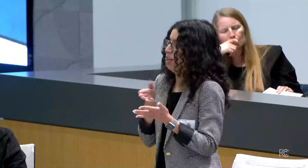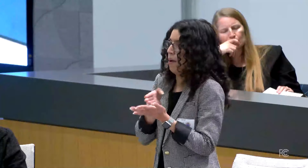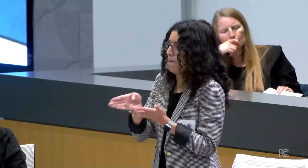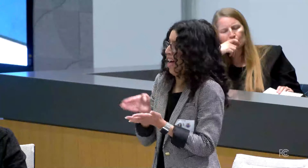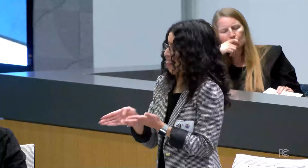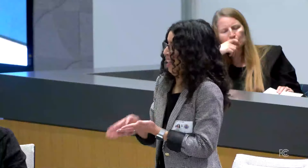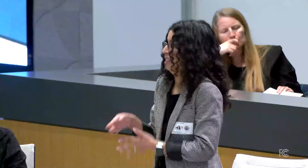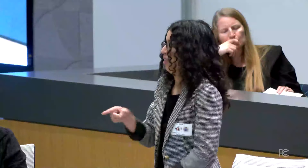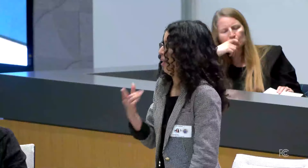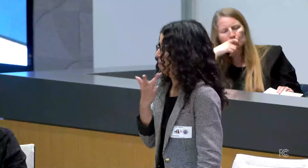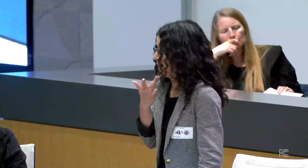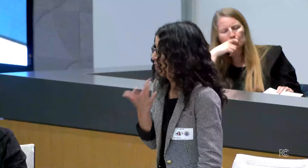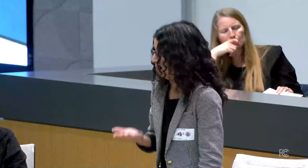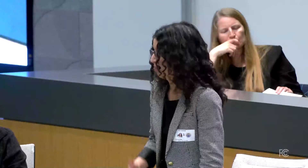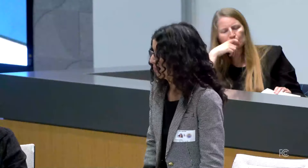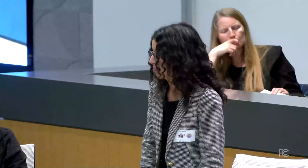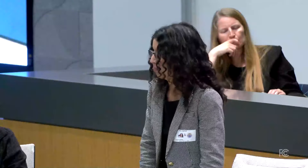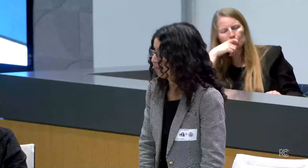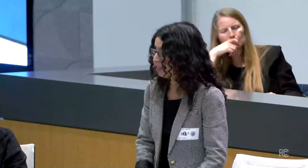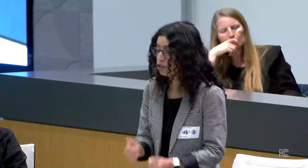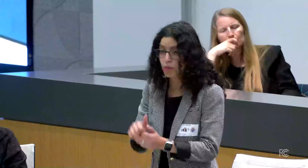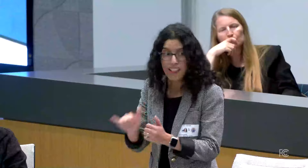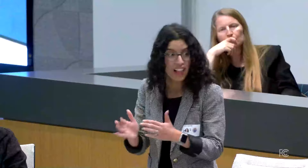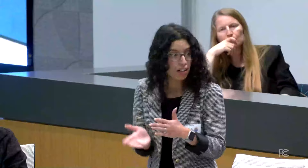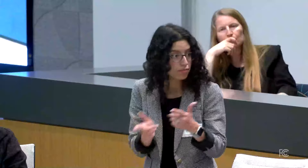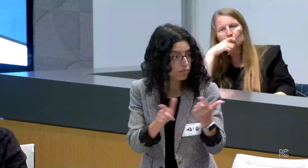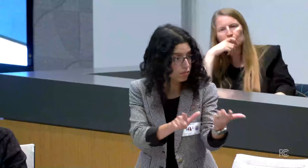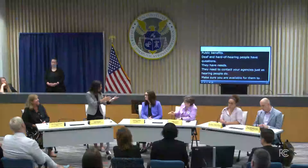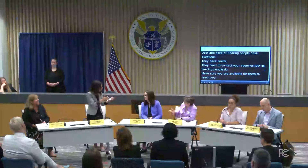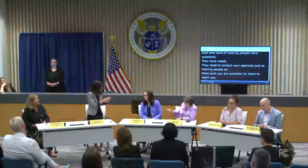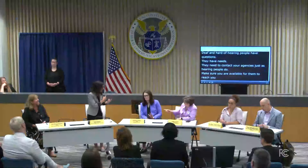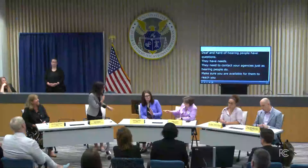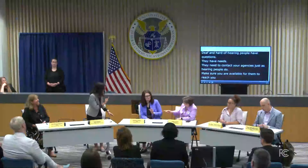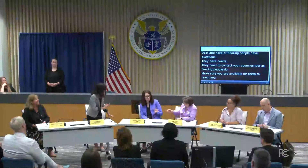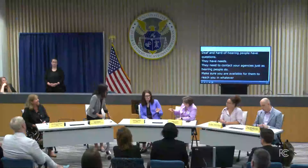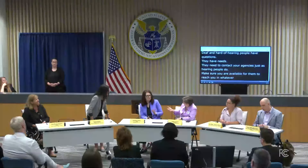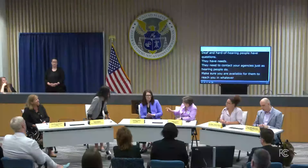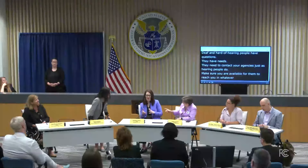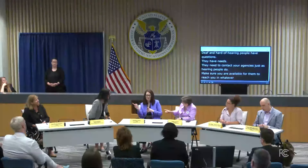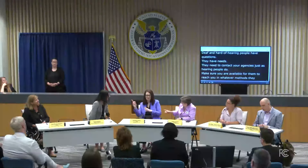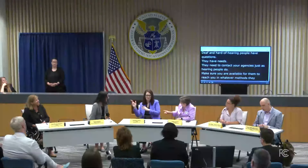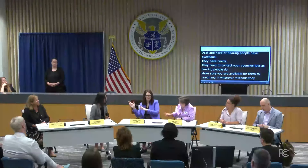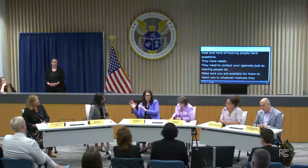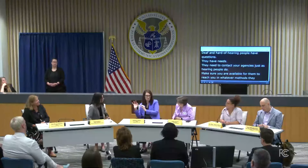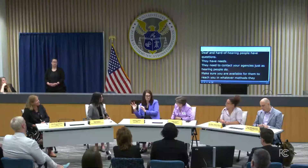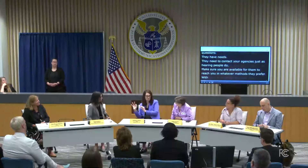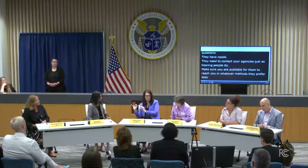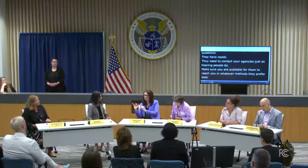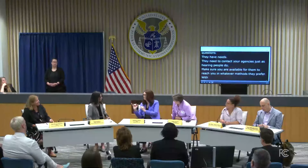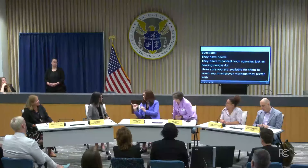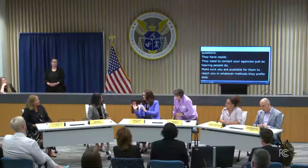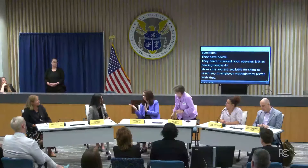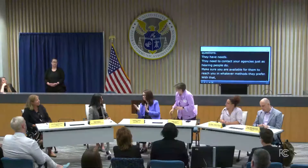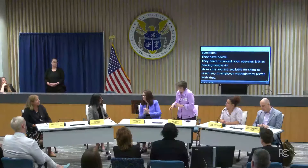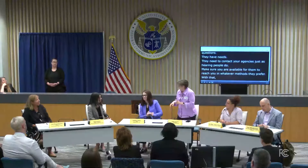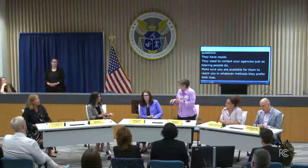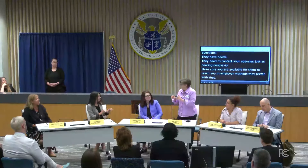THEY HAVE NEEDS. THEY NEED TO CONTACT YOUR AGENCIES JUST AS HEARING PEOPLE DO. MAKE SURE YOU ARE AVAILABLE